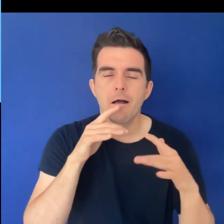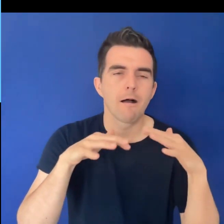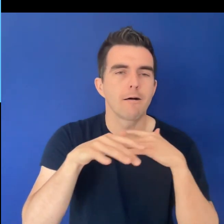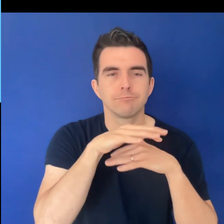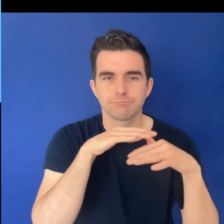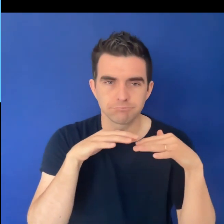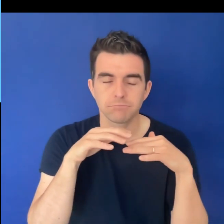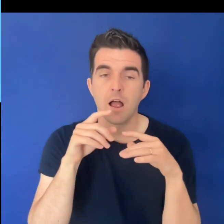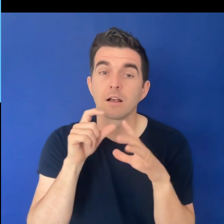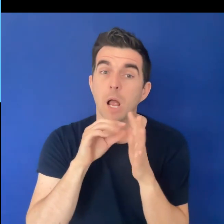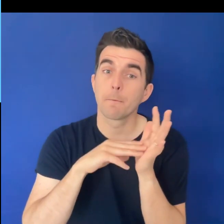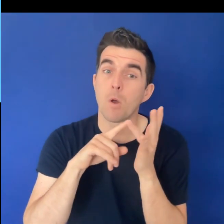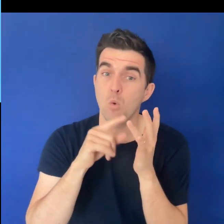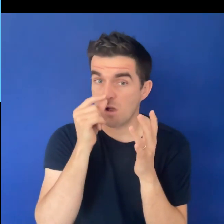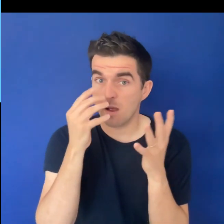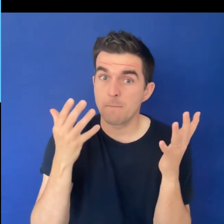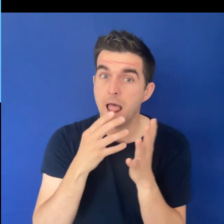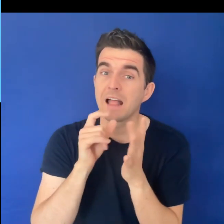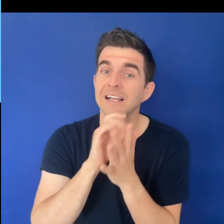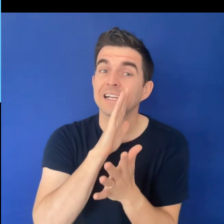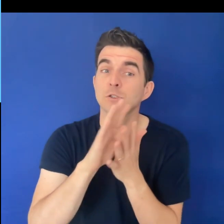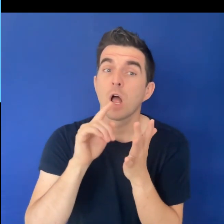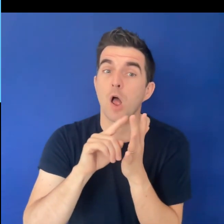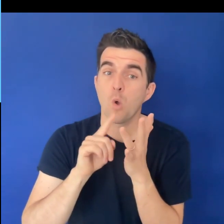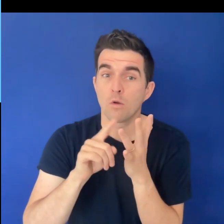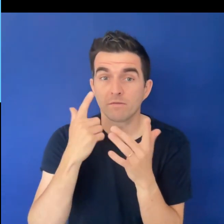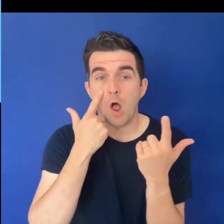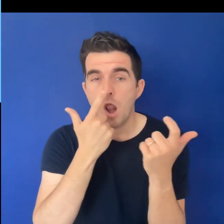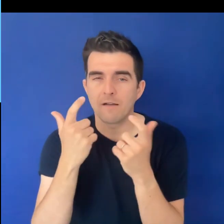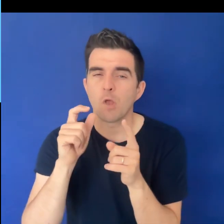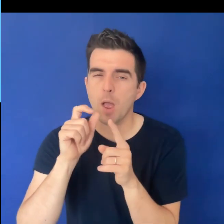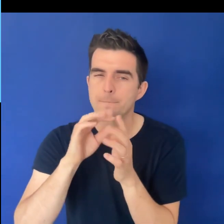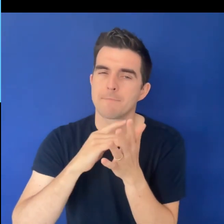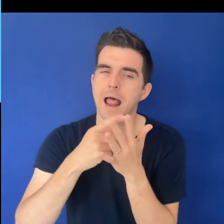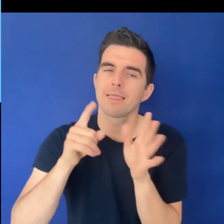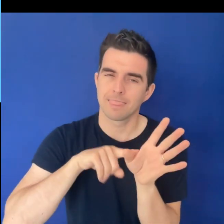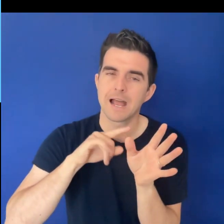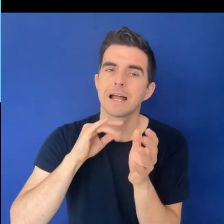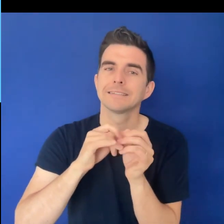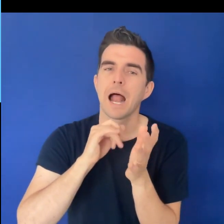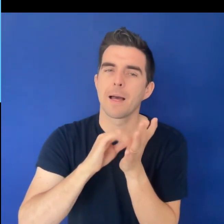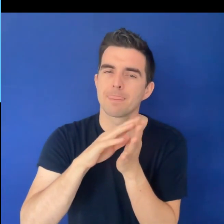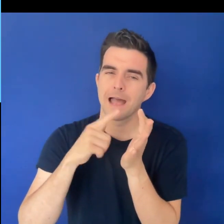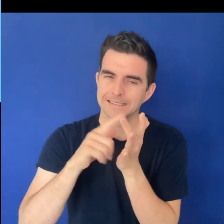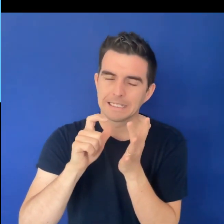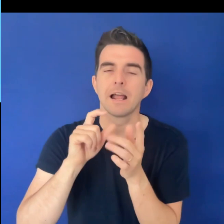There is a demo available to play on Itch.io if you search for Periphery Synthetic EP.